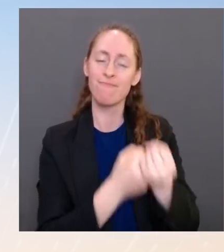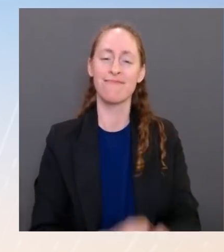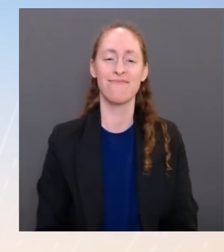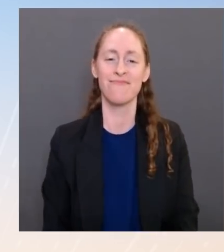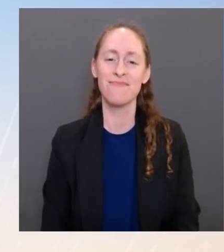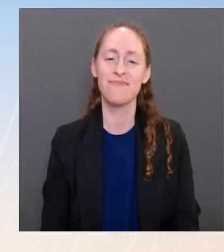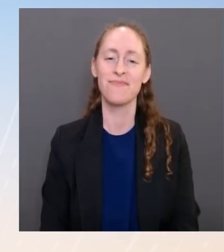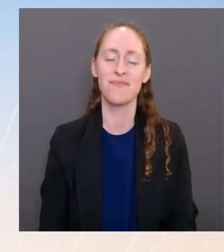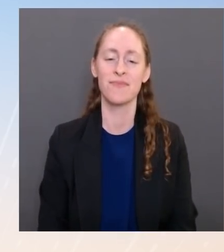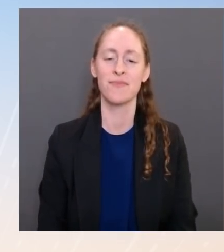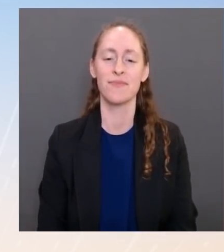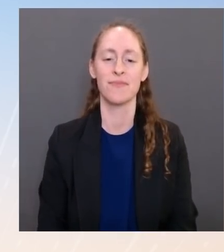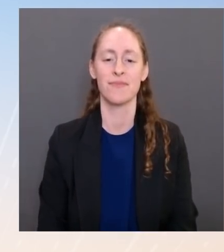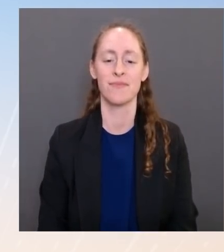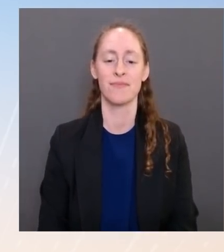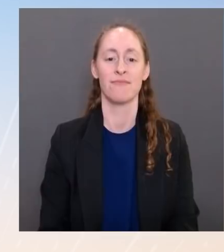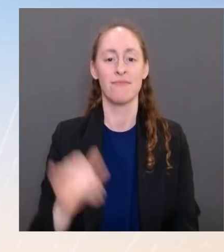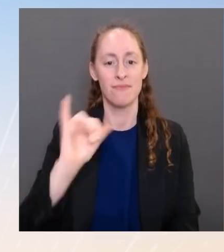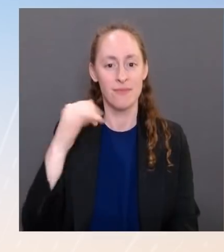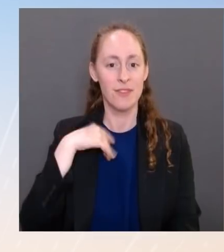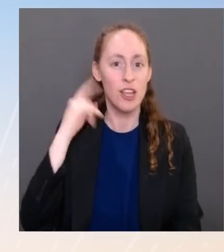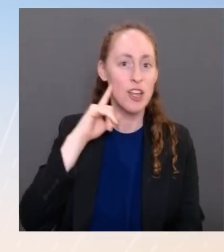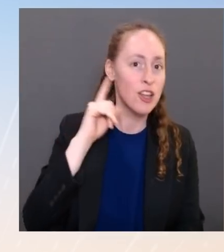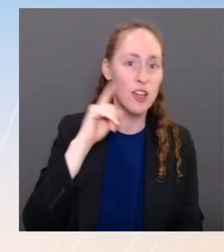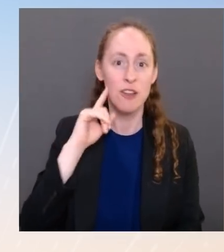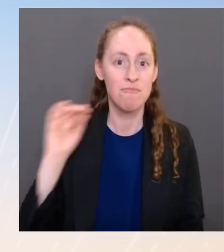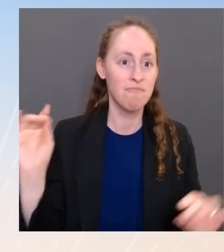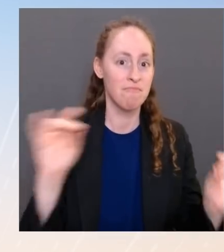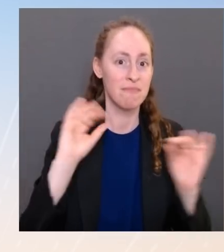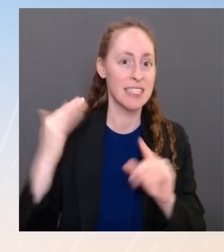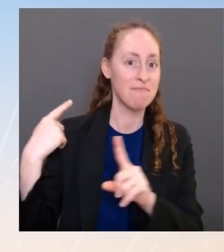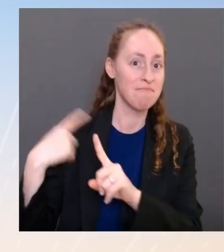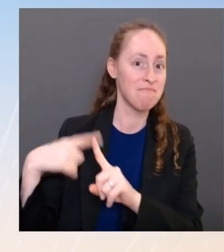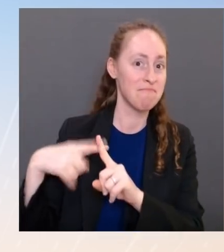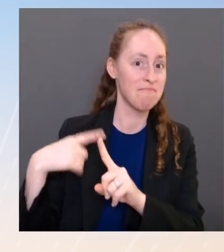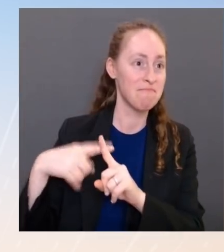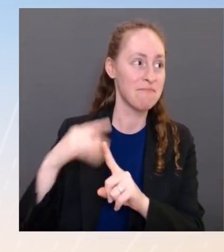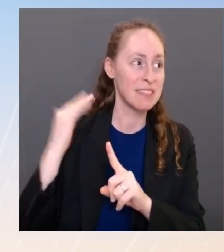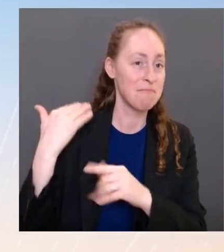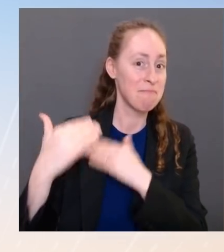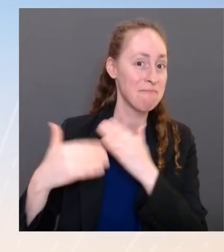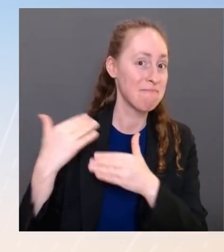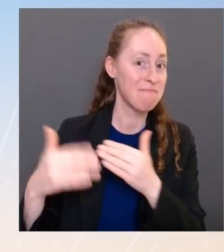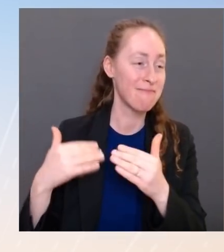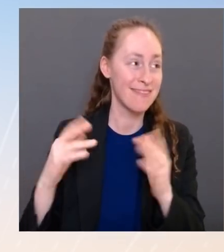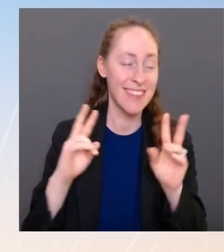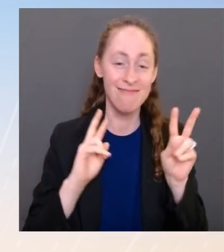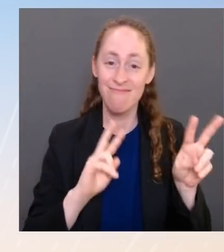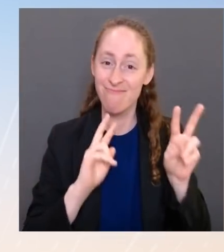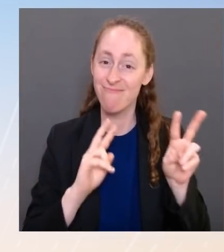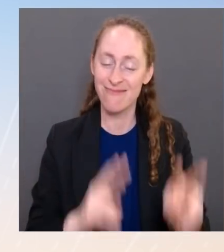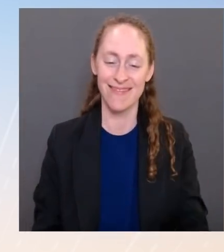With that, go ahead, Josh. The Press: Thanks, Jen. Three things. First, I wanted to -- I was hoping to clarify something